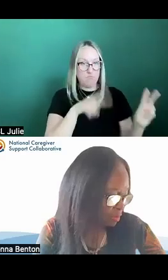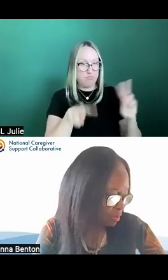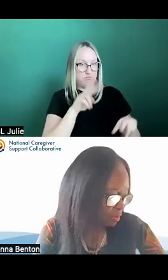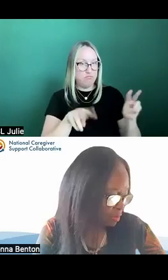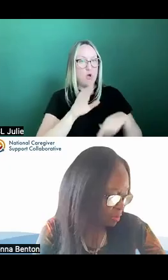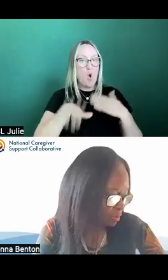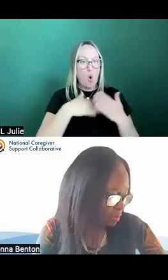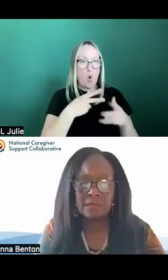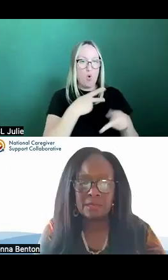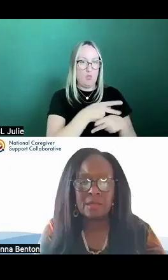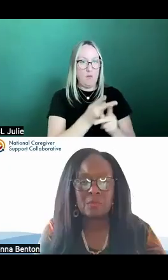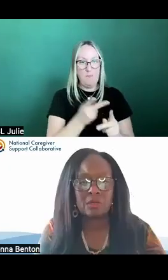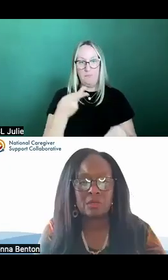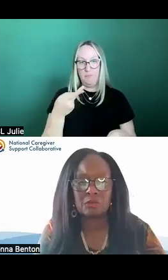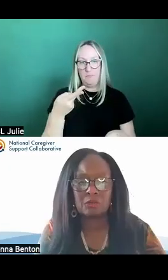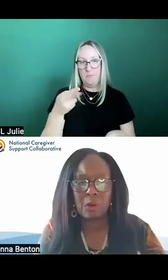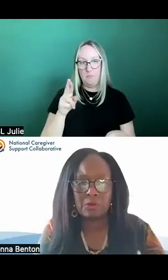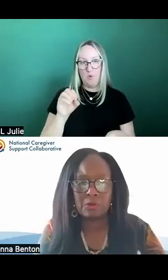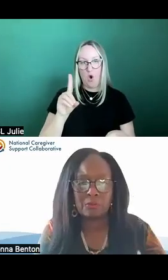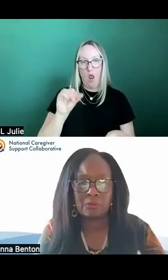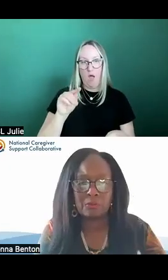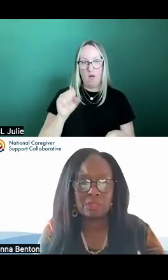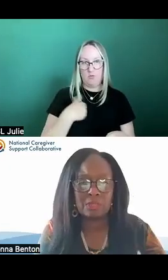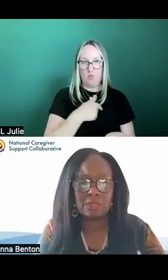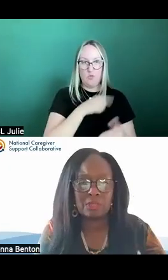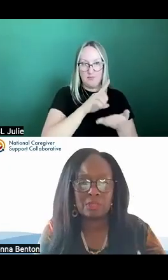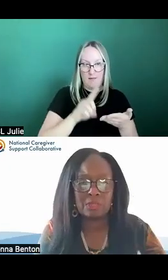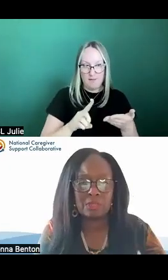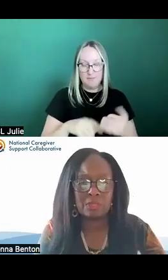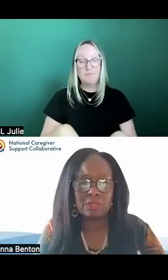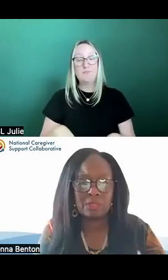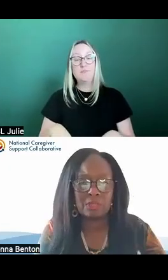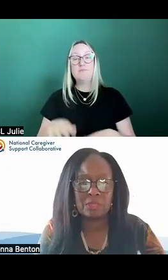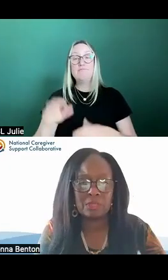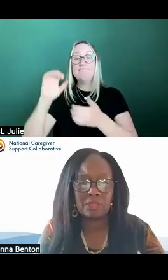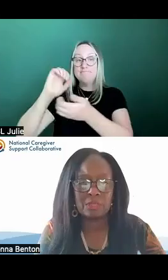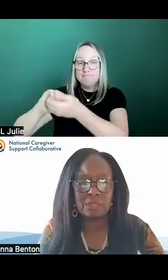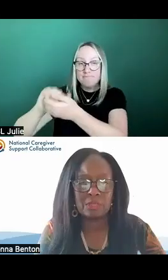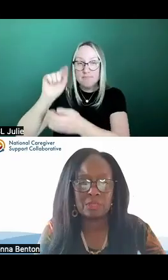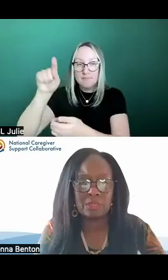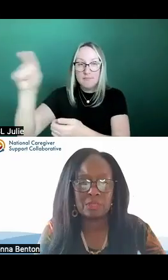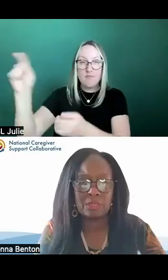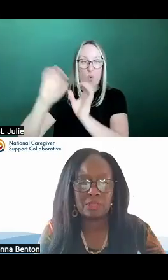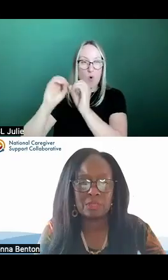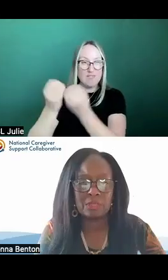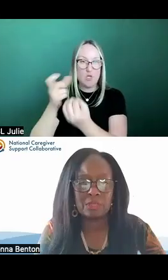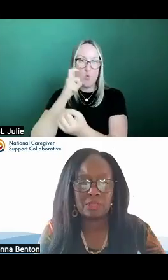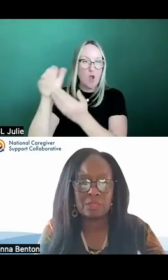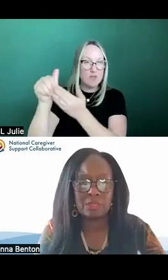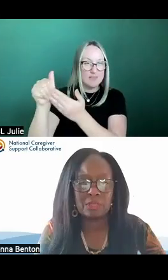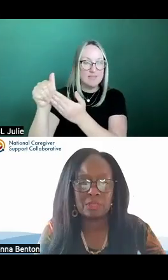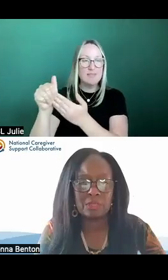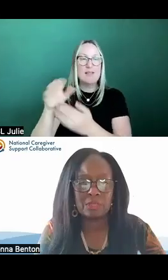that we are designing. We also are partnering with leading national organizations, like Case Western,